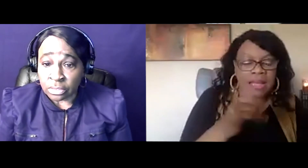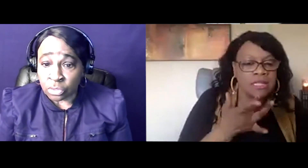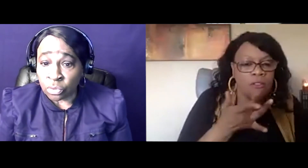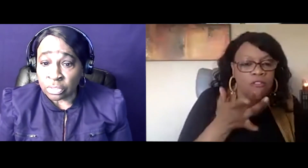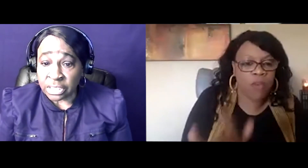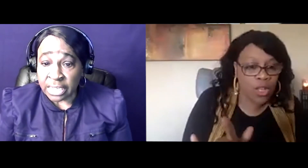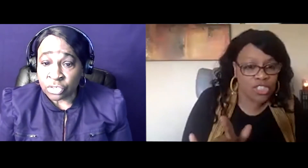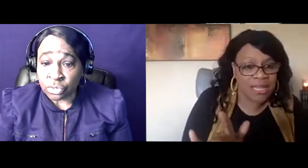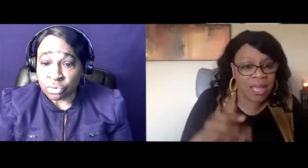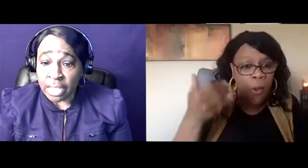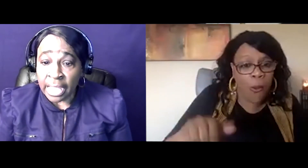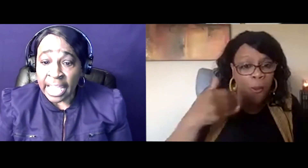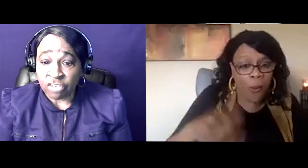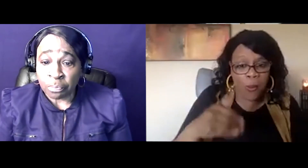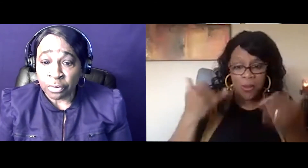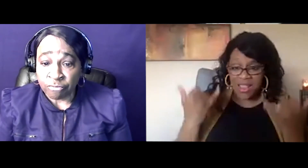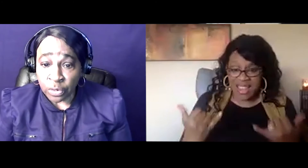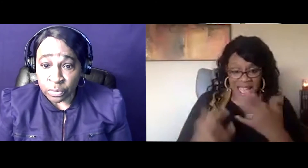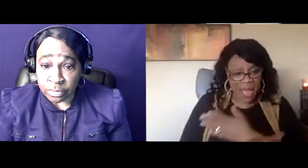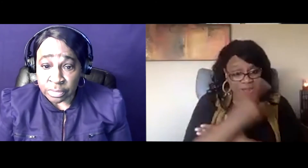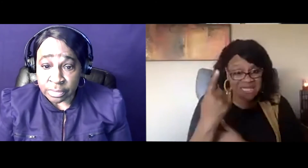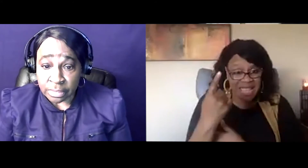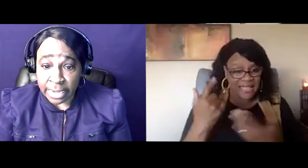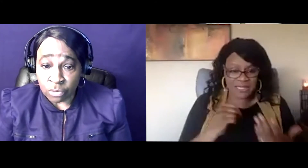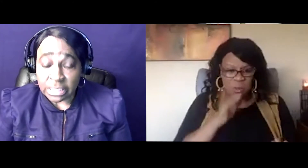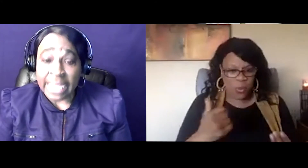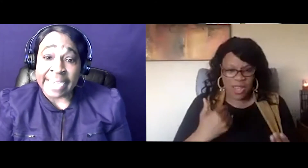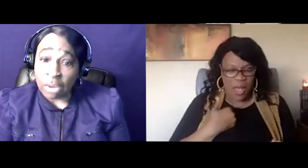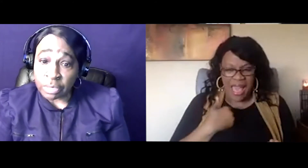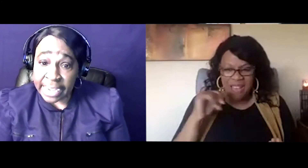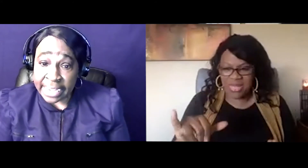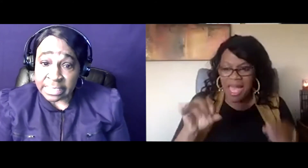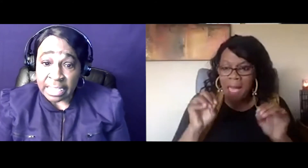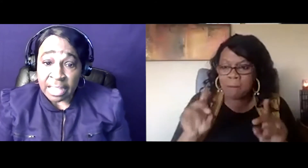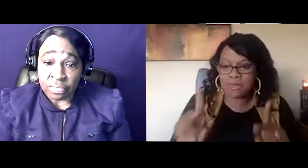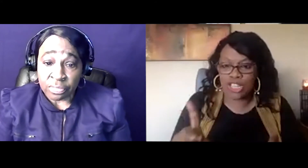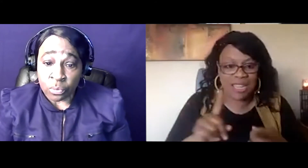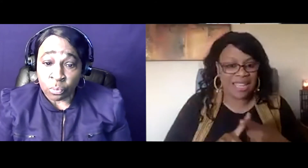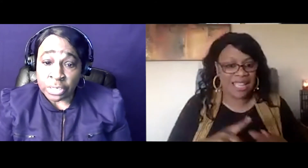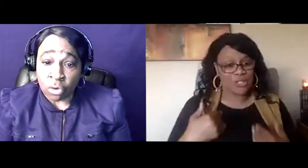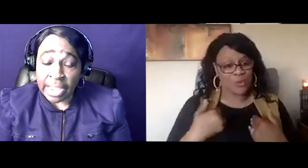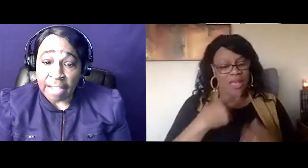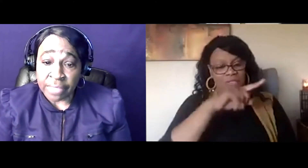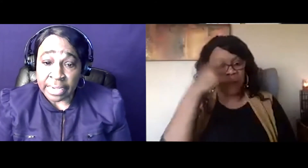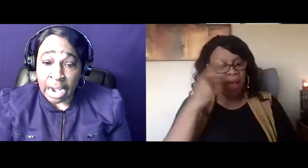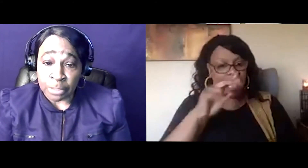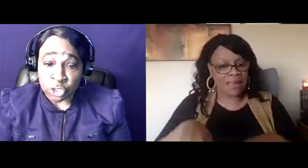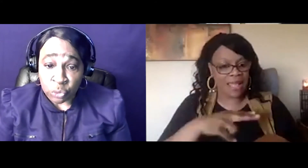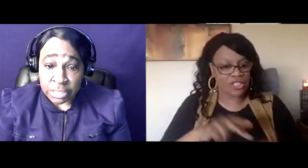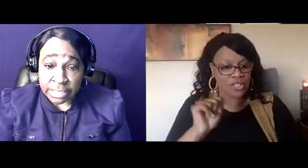schools tend to have our preferred language and nowadays we don't have that opportunity